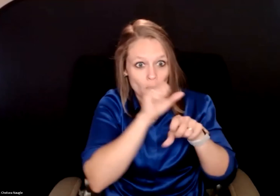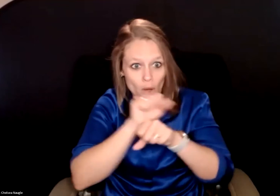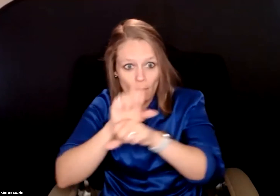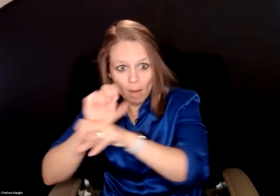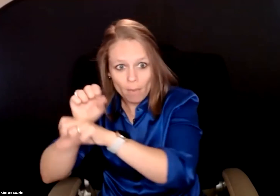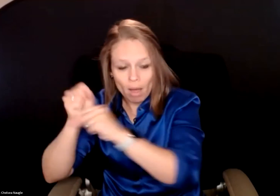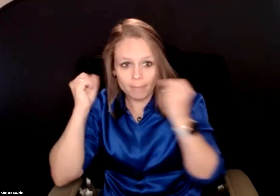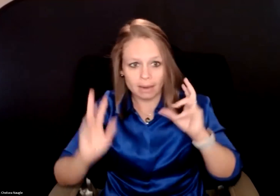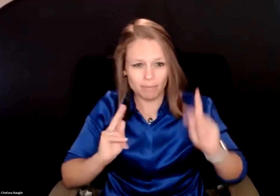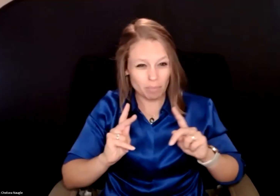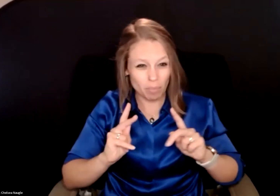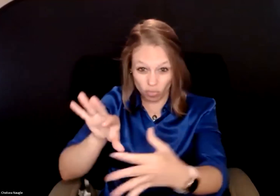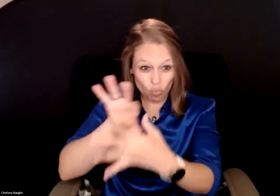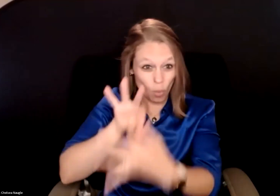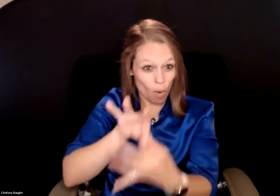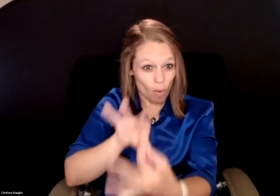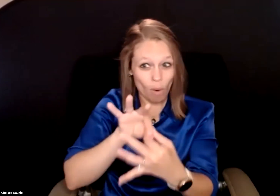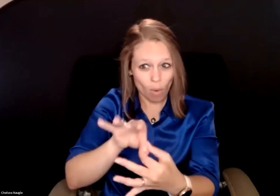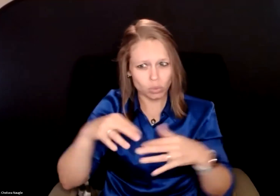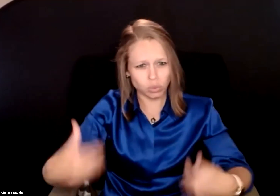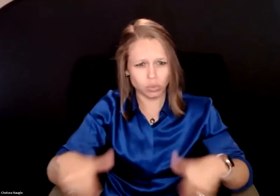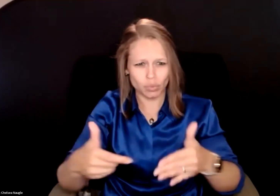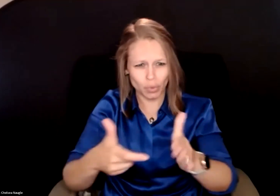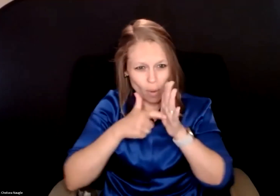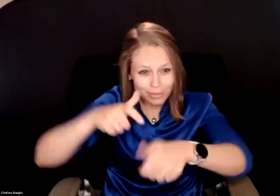There is really not that time built into lot